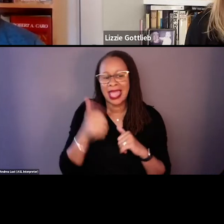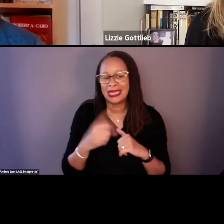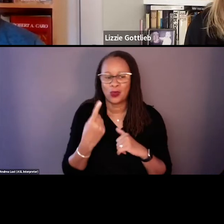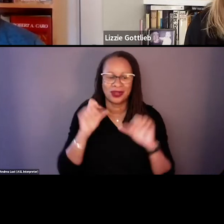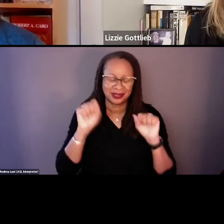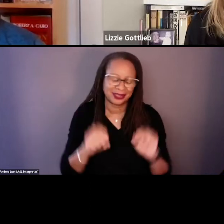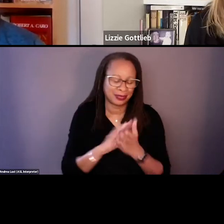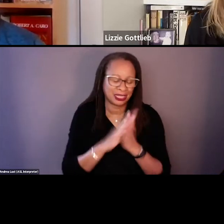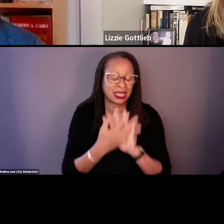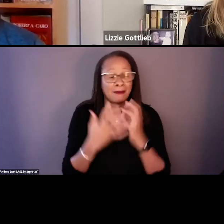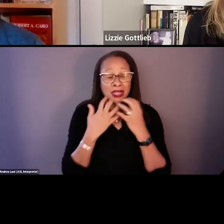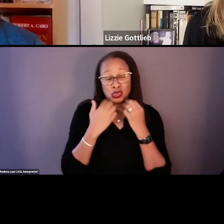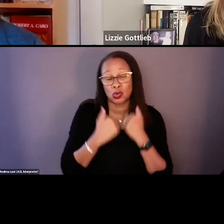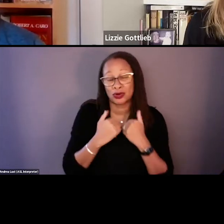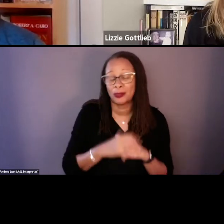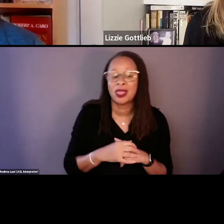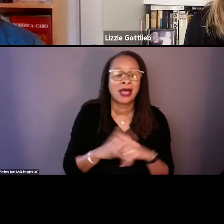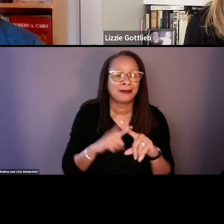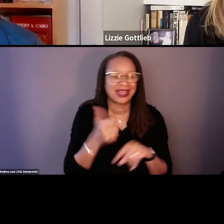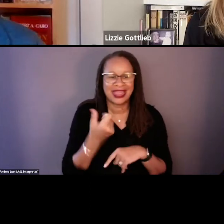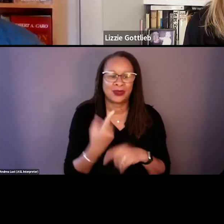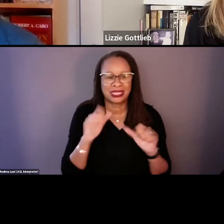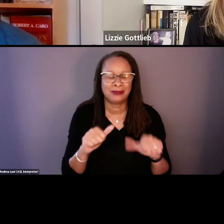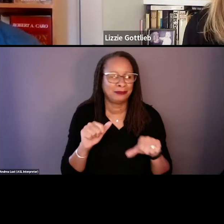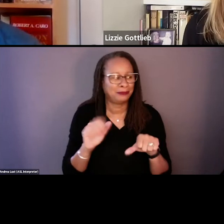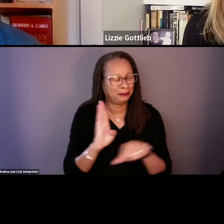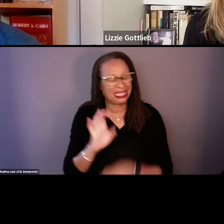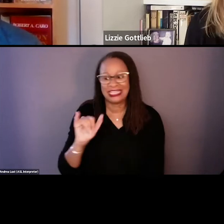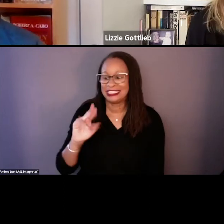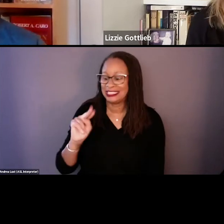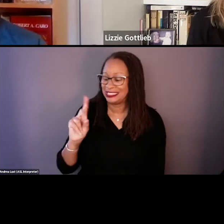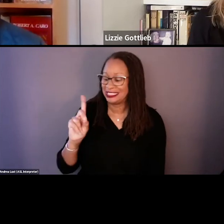"Anyone can be adorable, but not everyone can be industrious and get results."